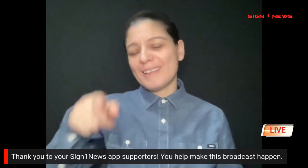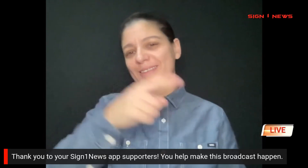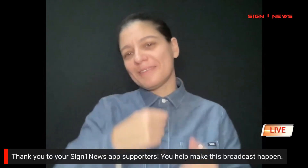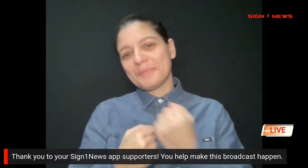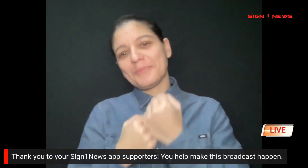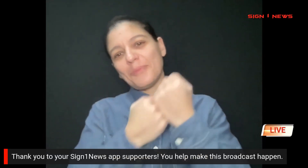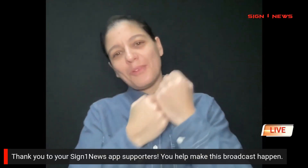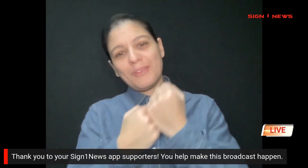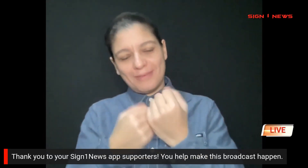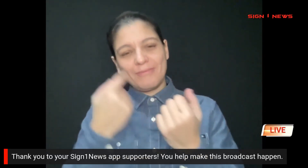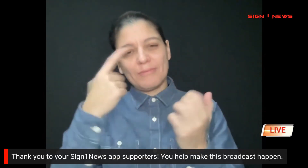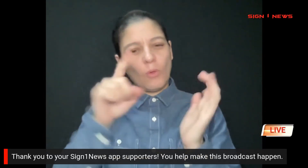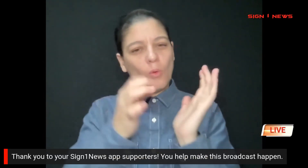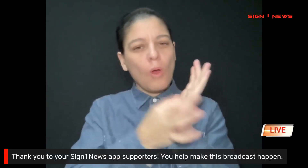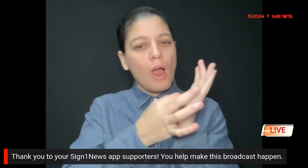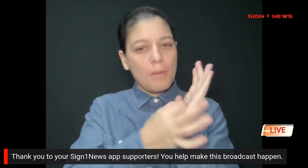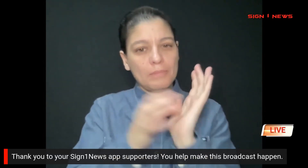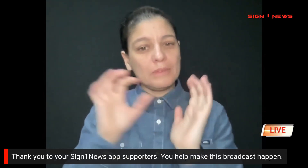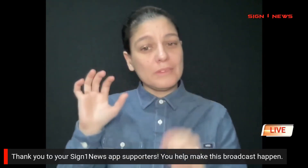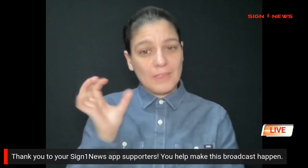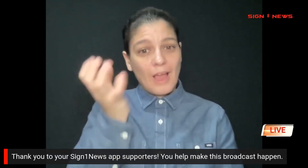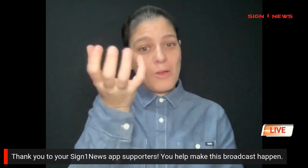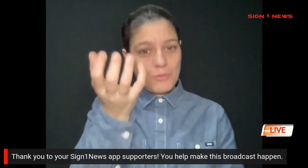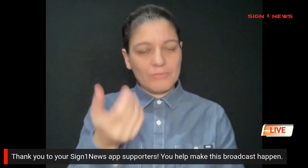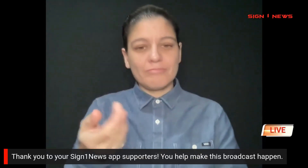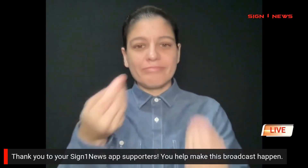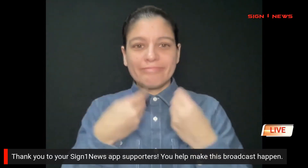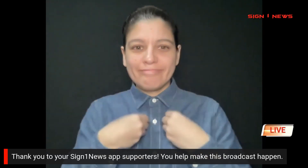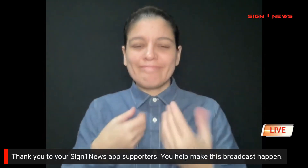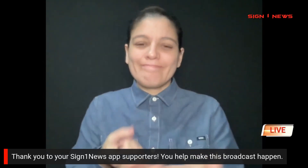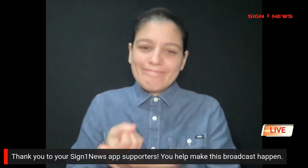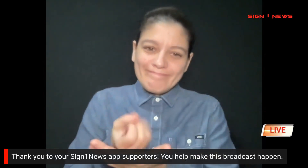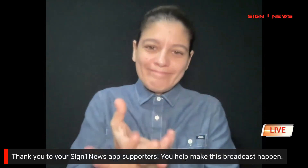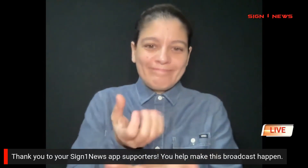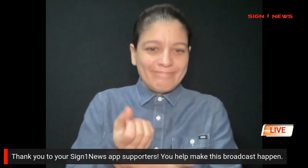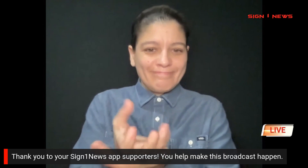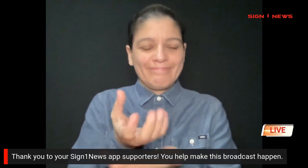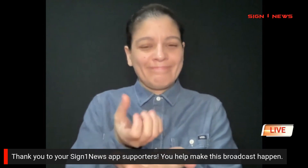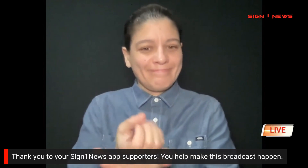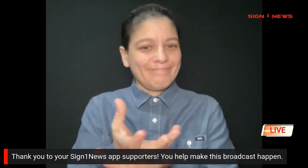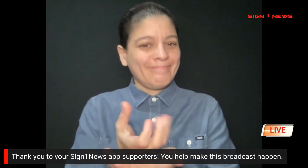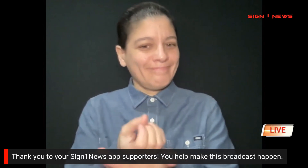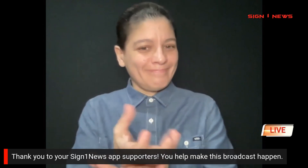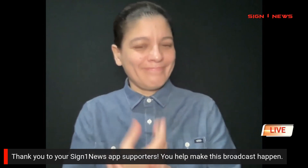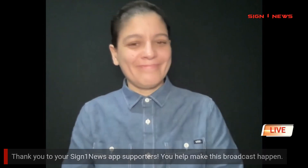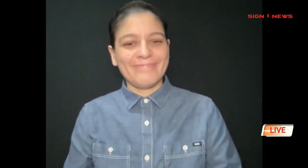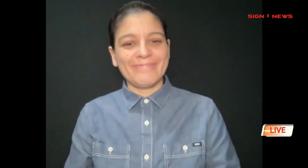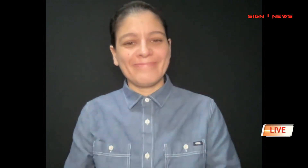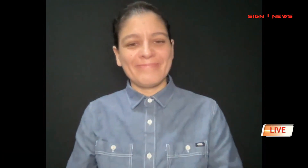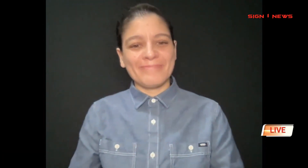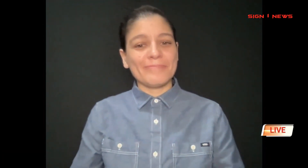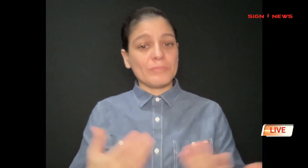you to our Sign1News app supporters to help make this broadcast happen you can download